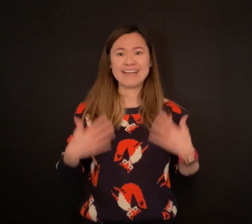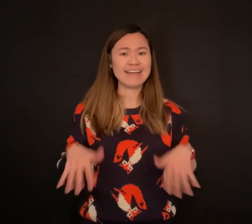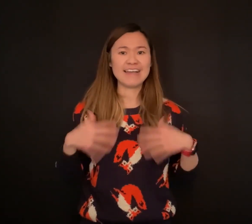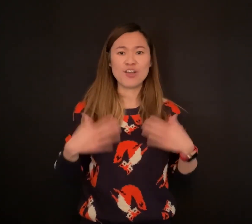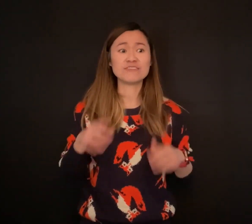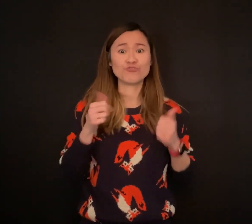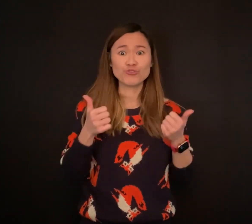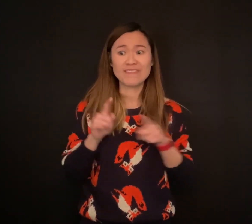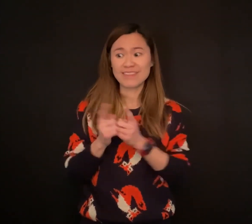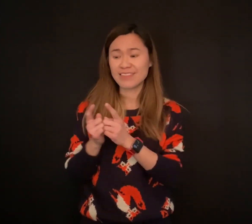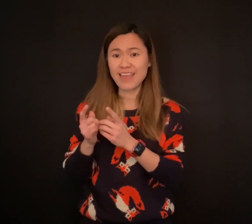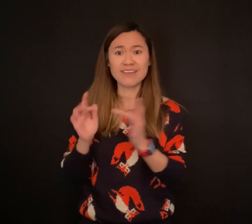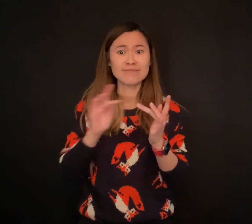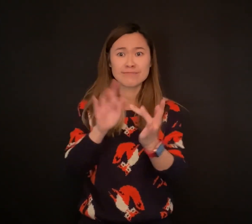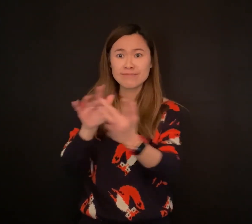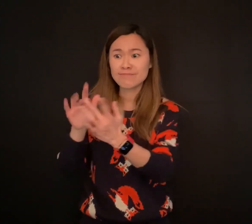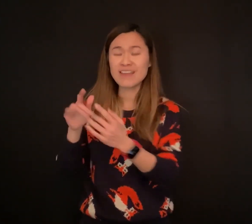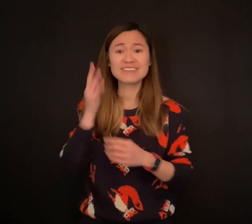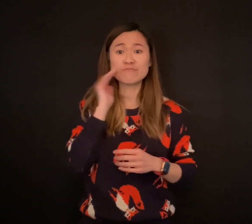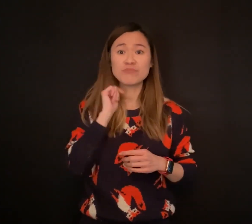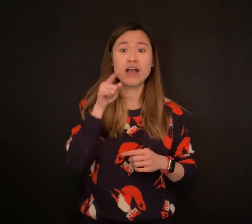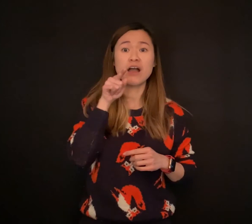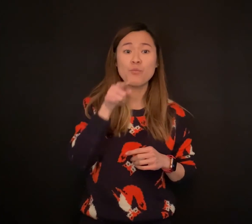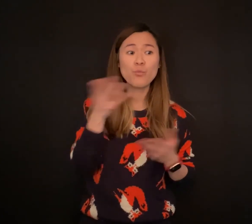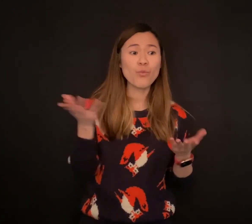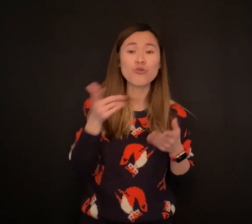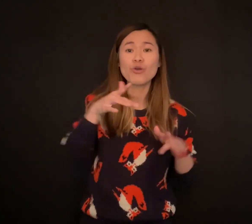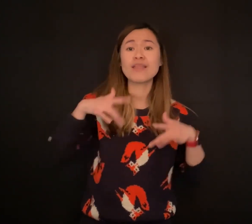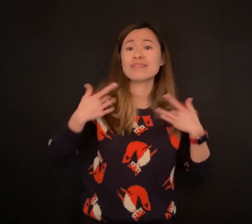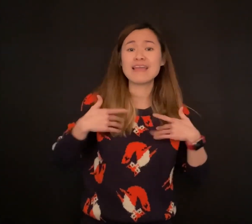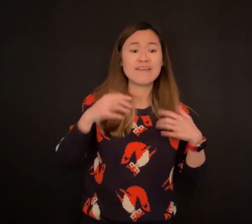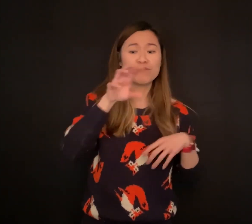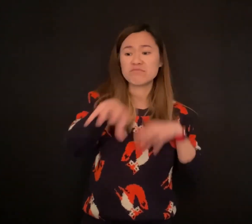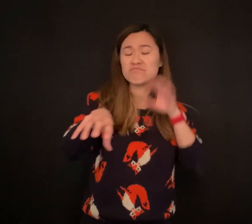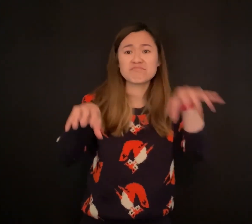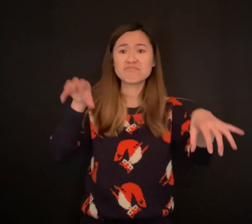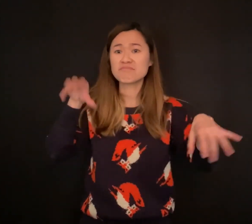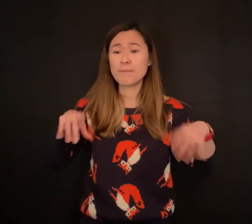Wow, great thing! It doesn't matter where you live,